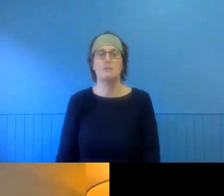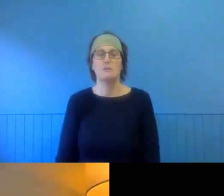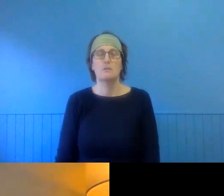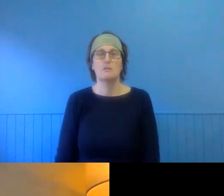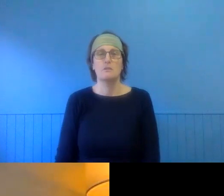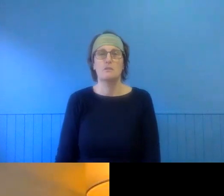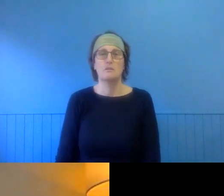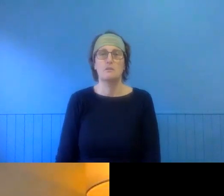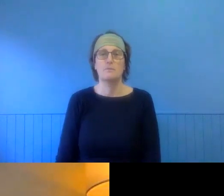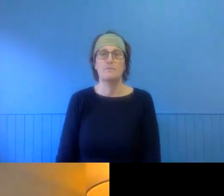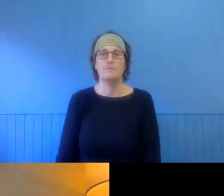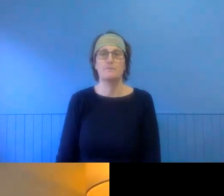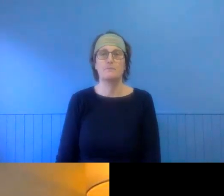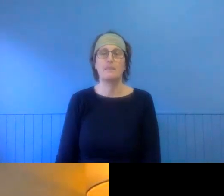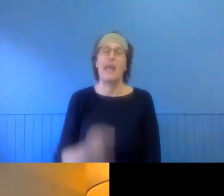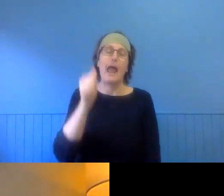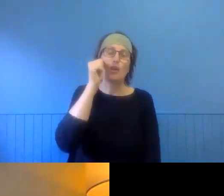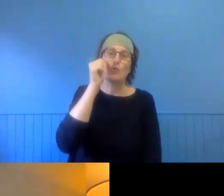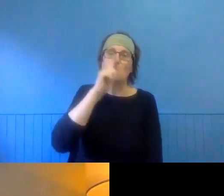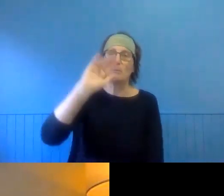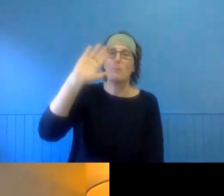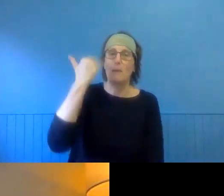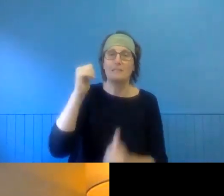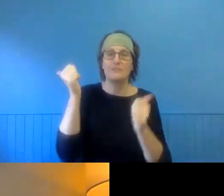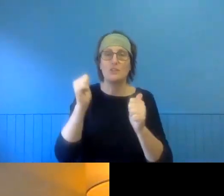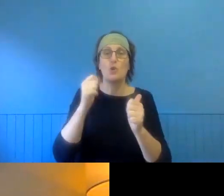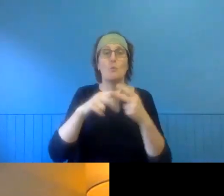I know people have done this - is just acknowledging the country from